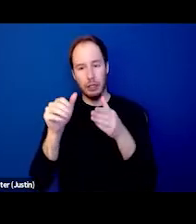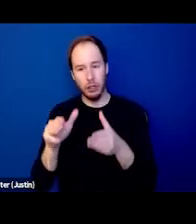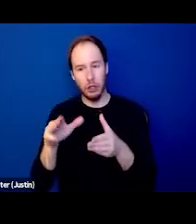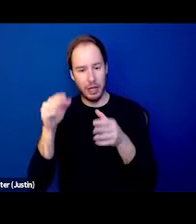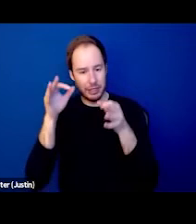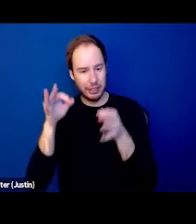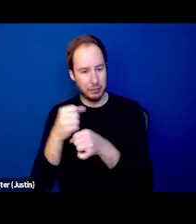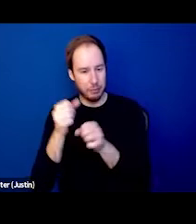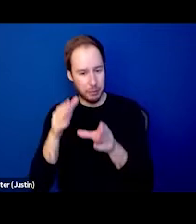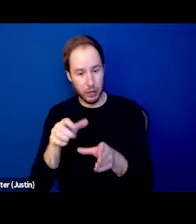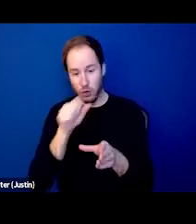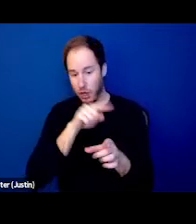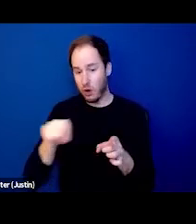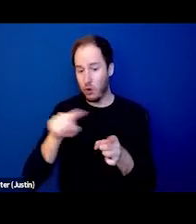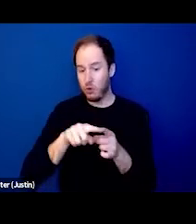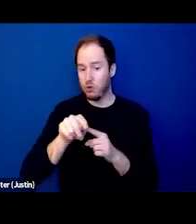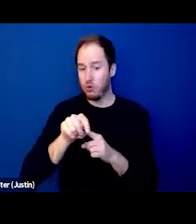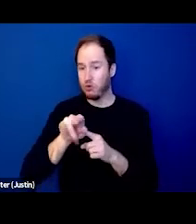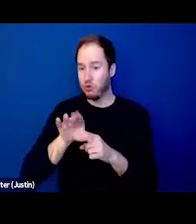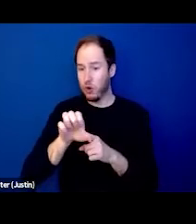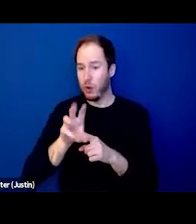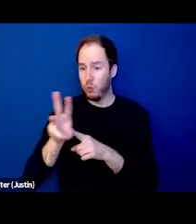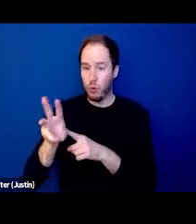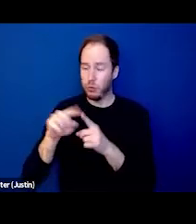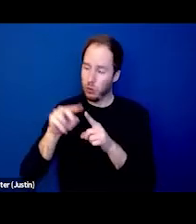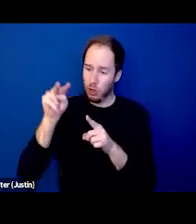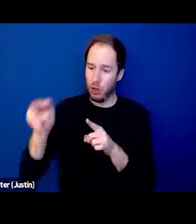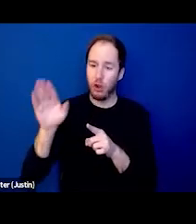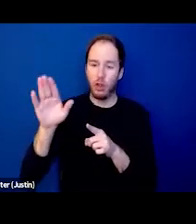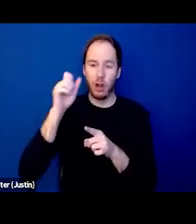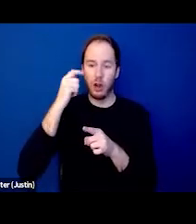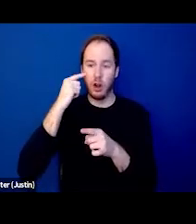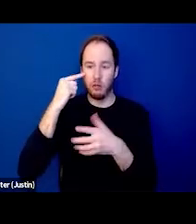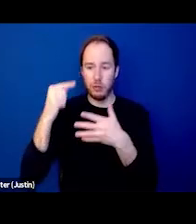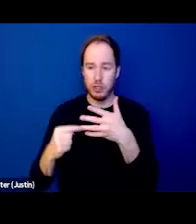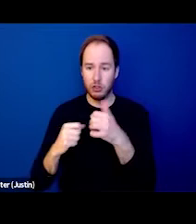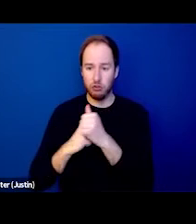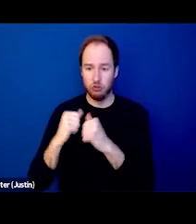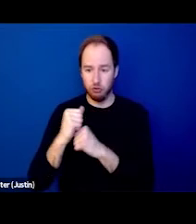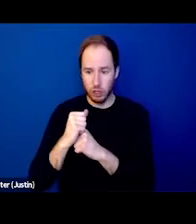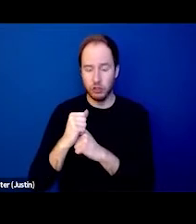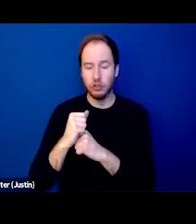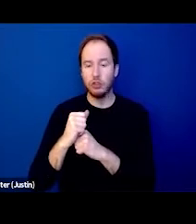and see, so did their governance structure usually enlist those people.